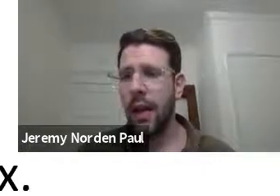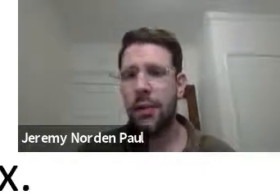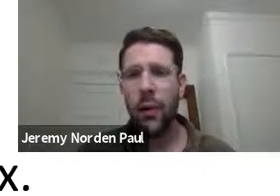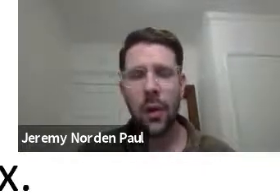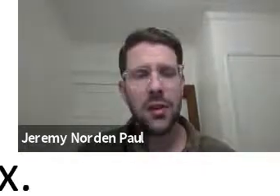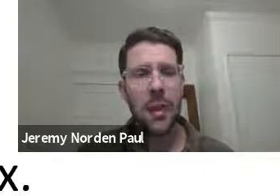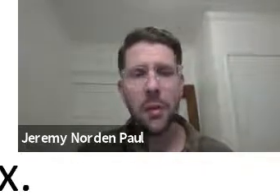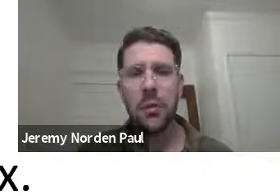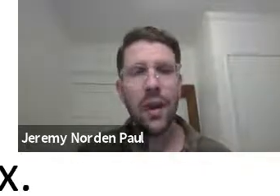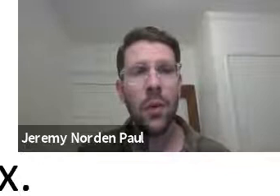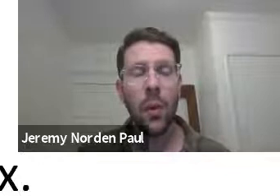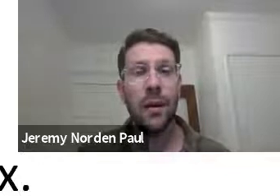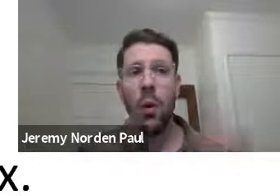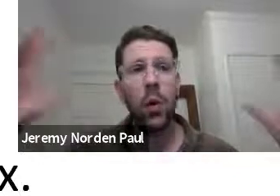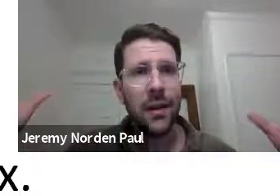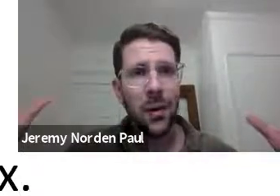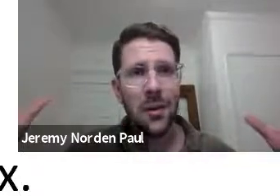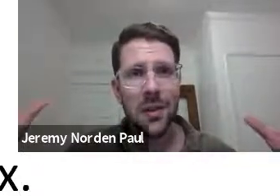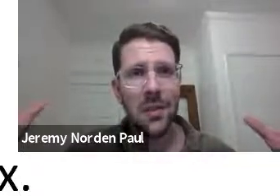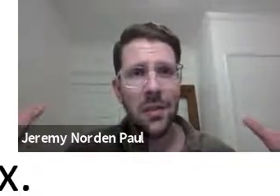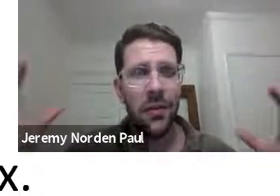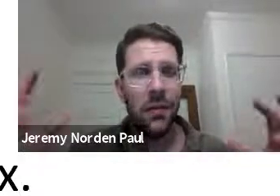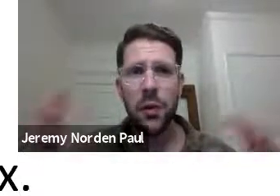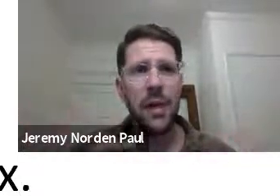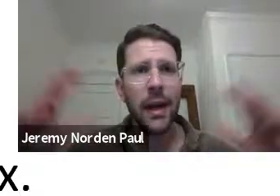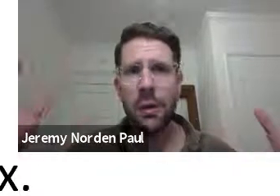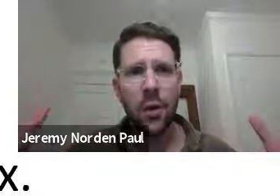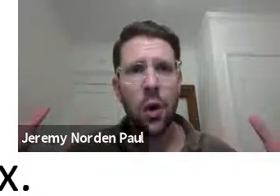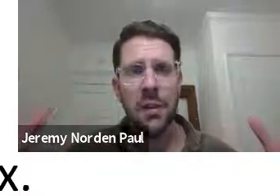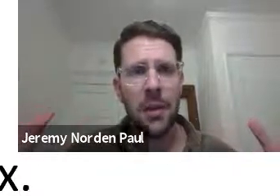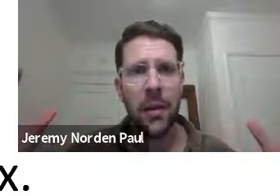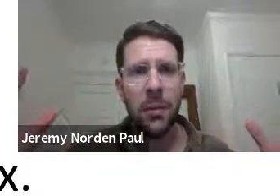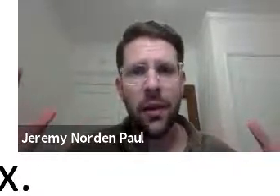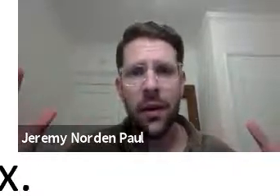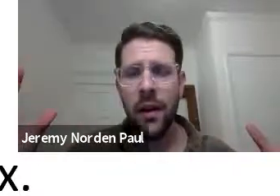Jeremy Norden Paul: And so, there are some people who say that we need more resources through tax reform or some other method.